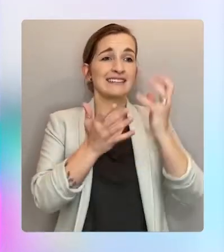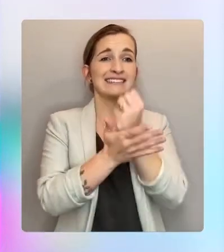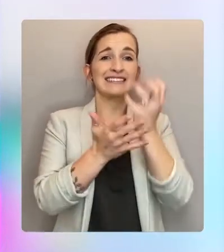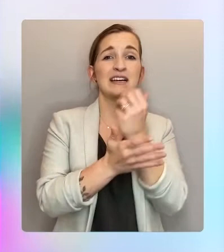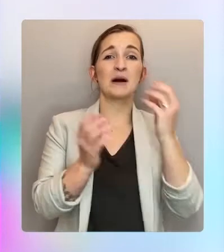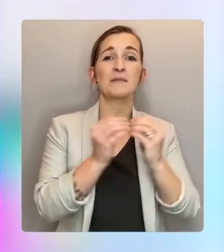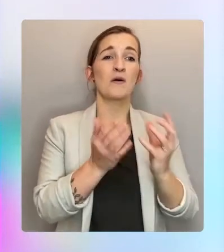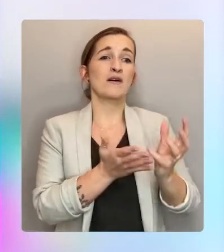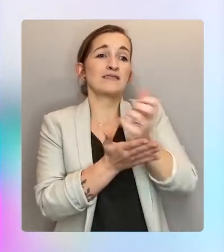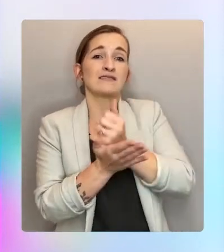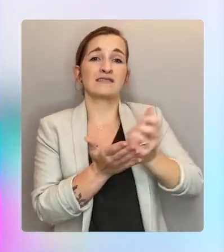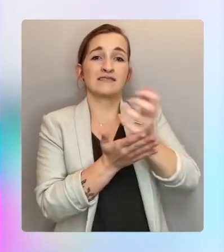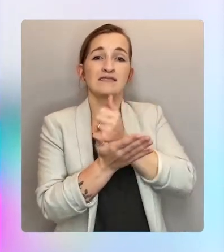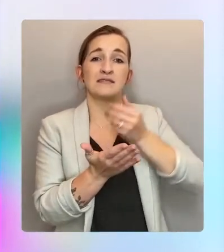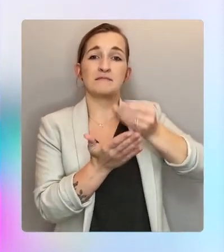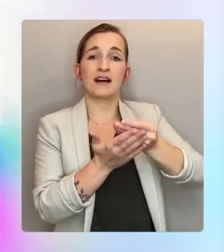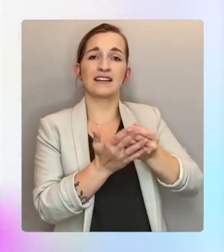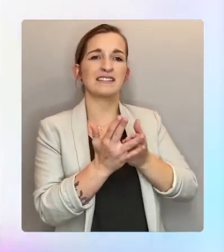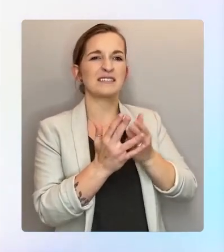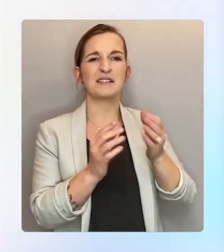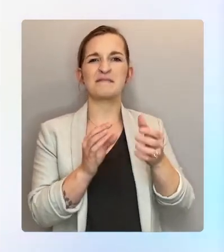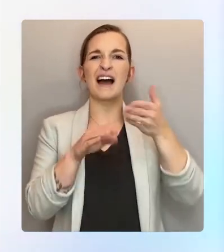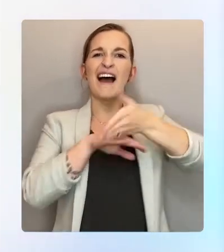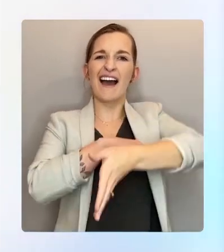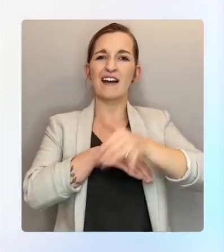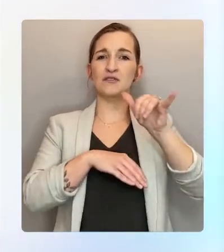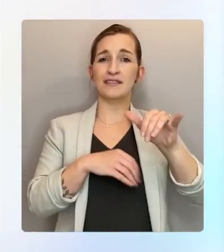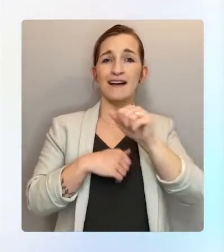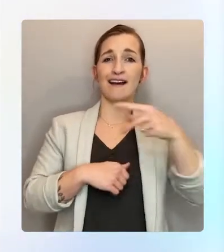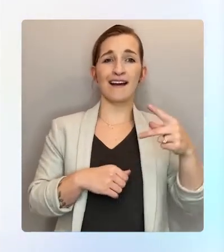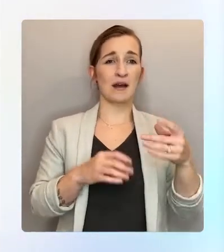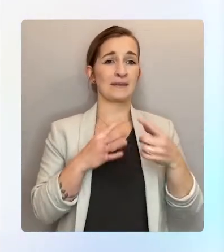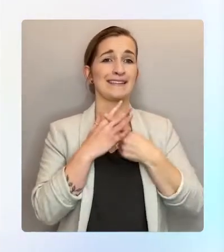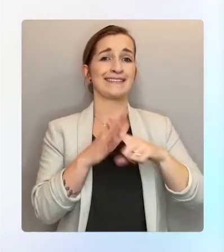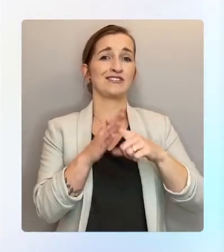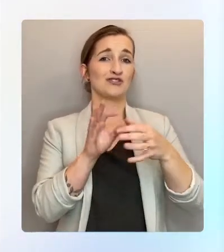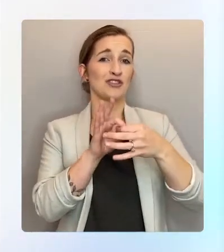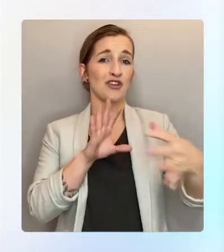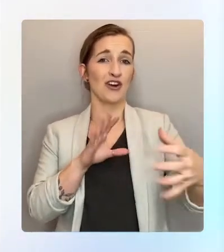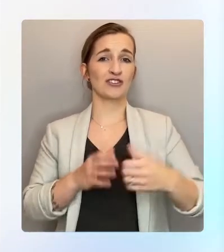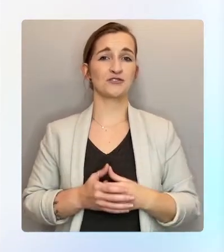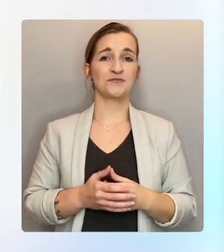beyond an app's initial launch. It's for all of these reasons that we're excited to announce today